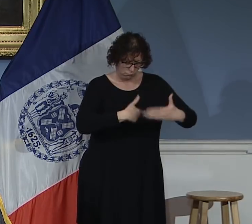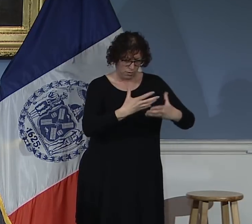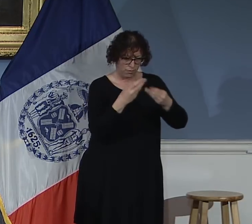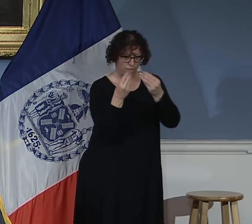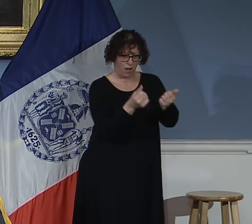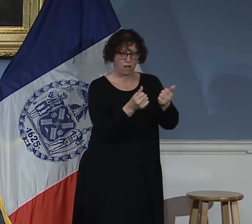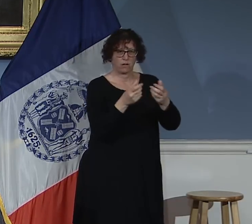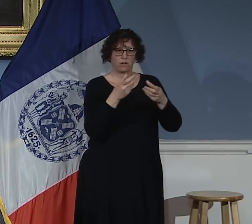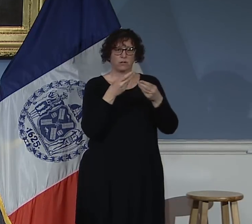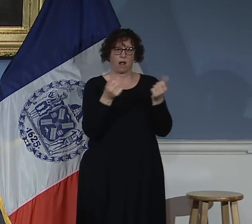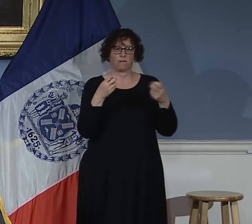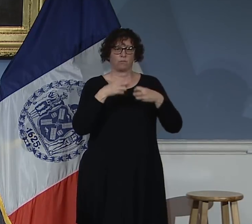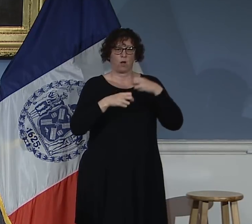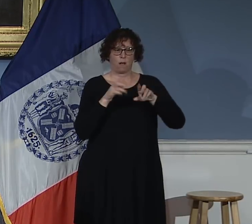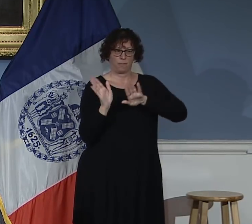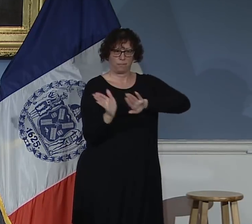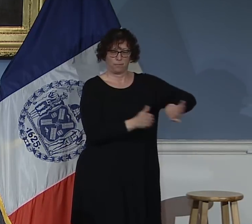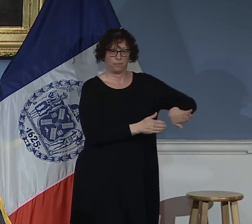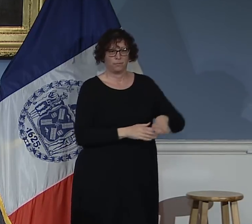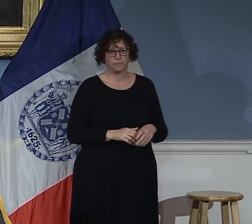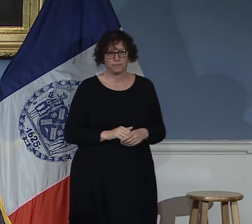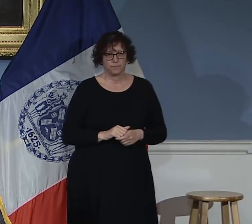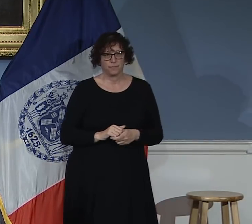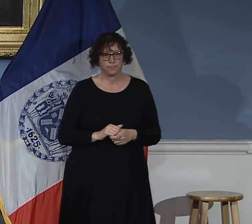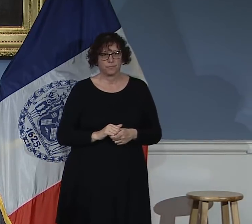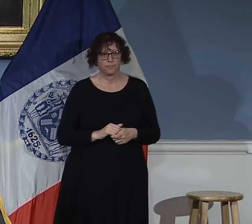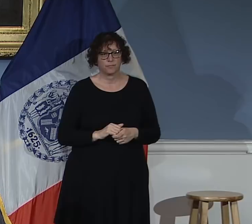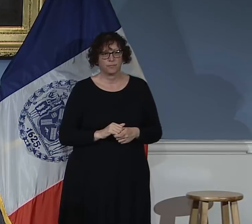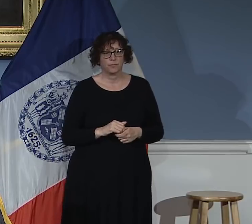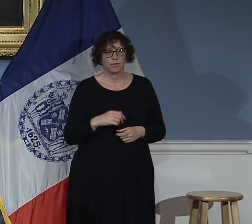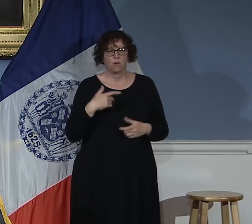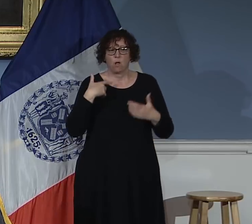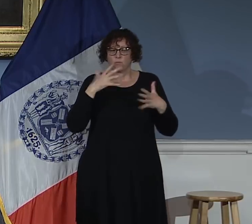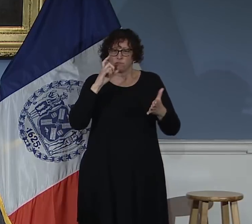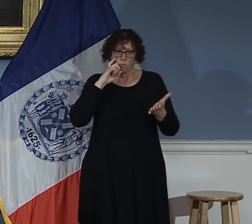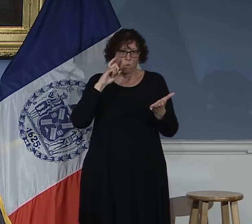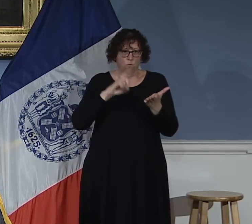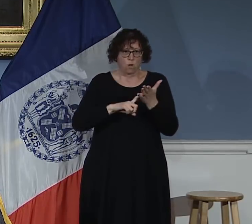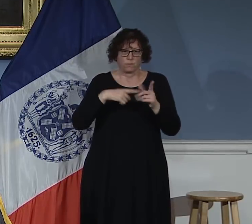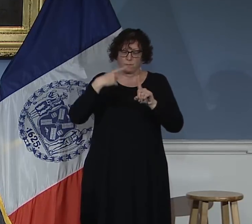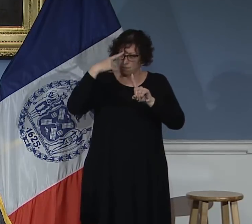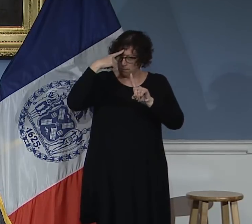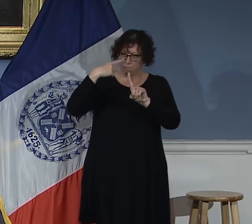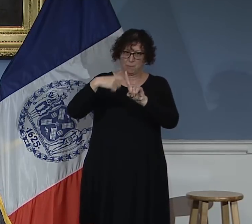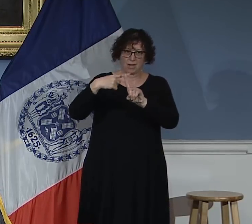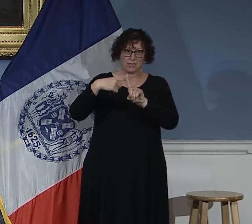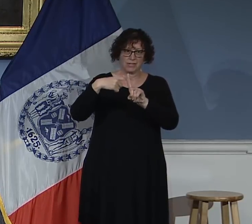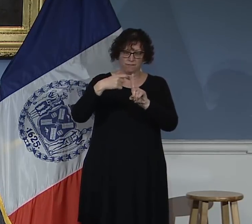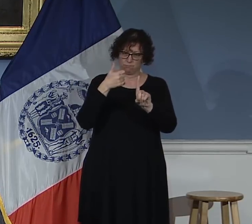ELECTIVE SURGERIES OUT OF THE WAY AND OPENING UP SPACE AND CAPACITY FOR INCOMING CORAONVUIRS CASES.